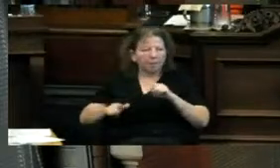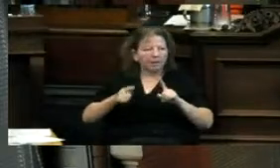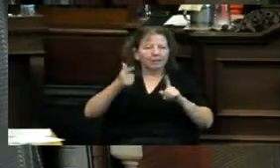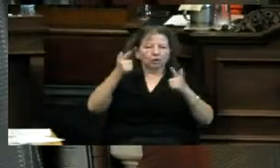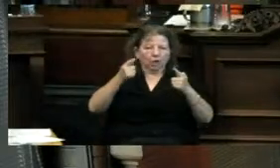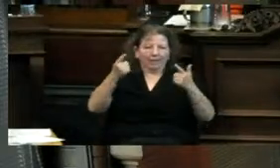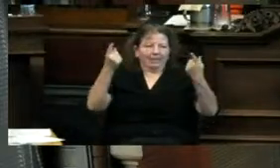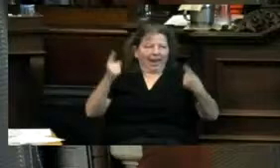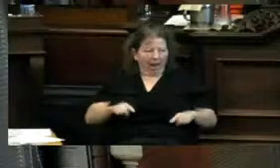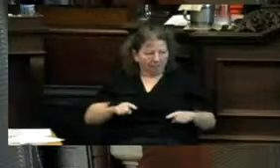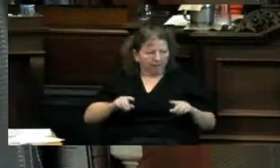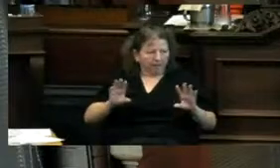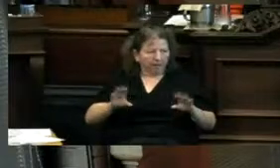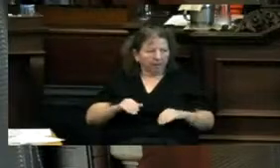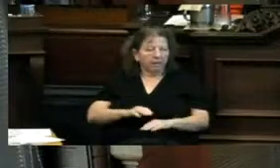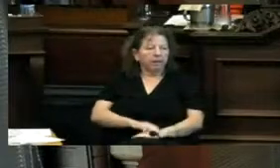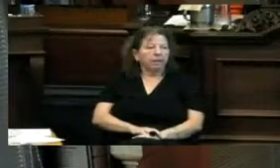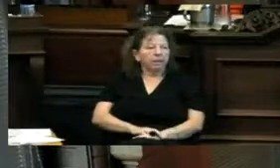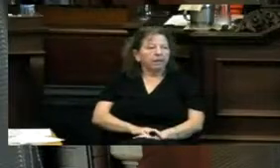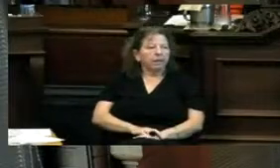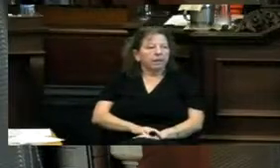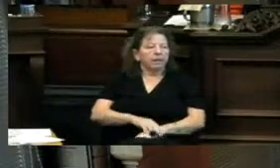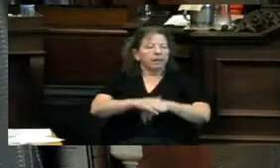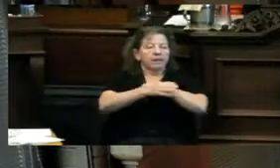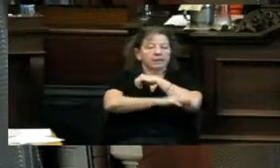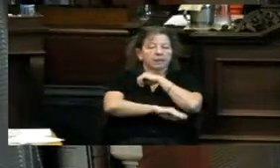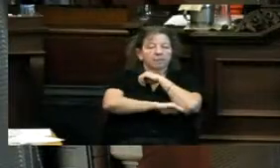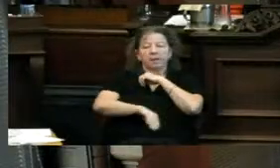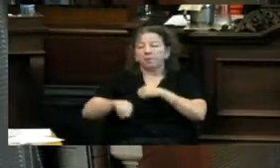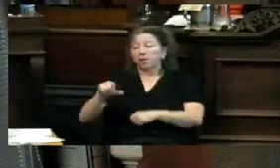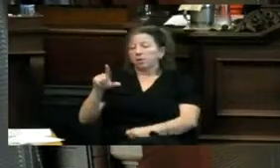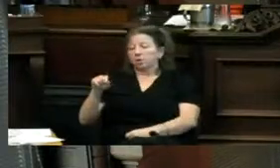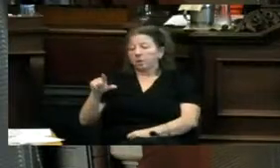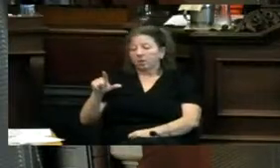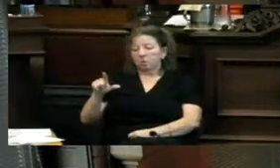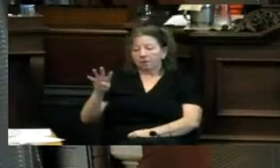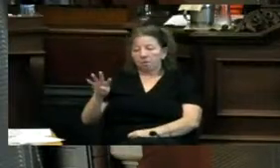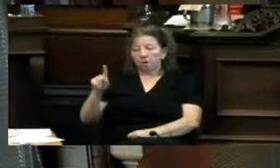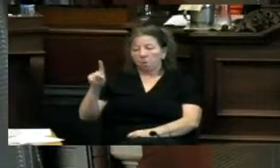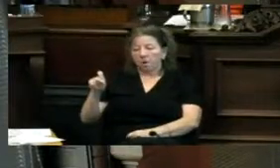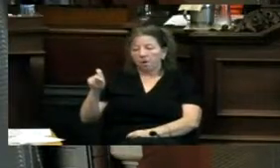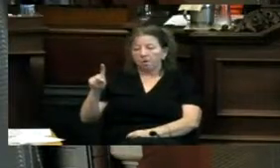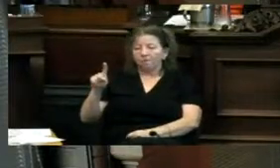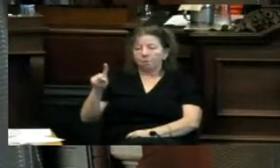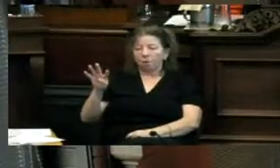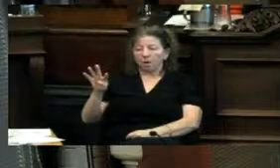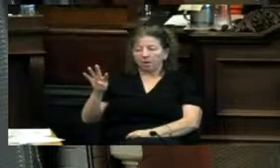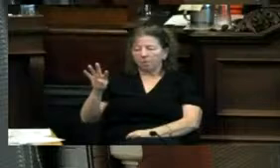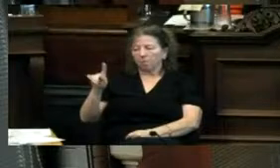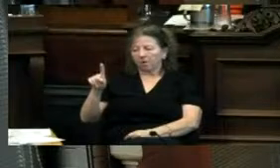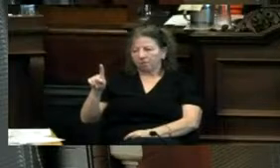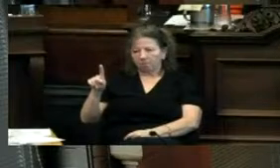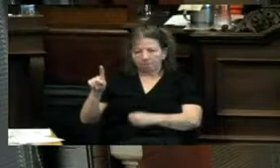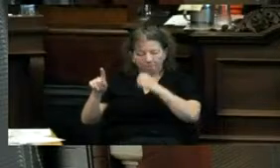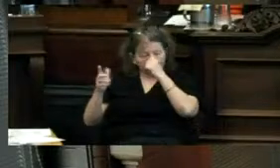not people being shot, but, you know, maybe shots being fired, people shooting off guns. And